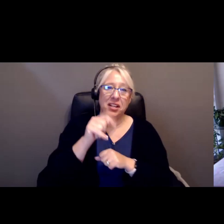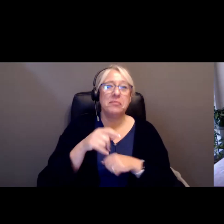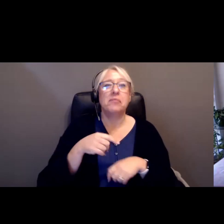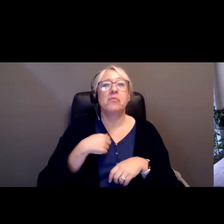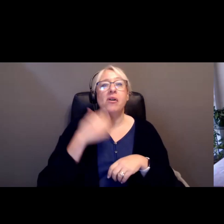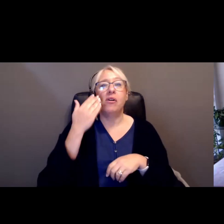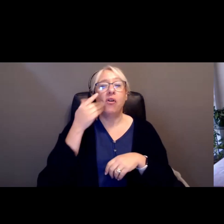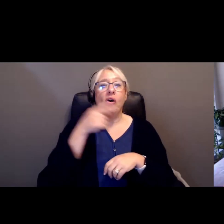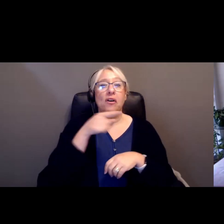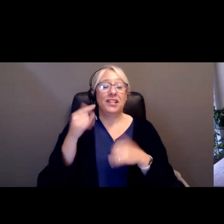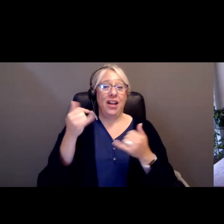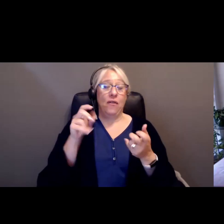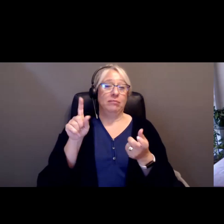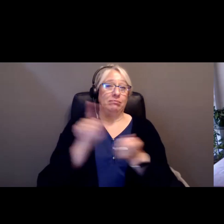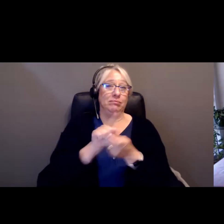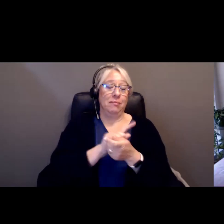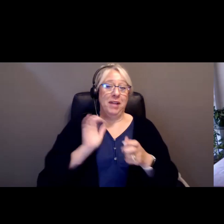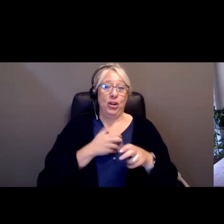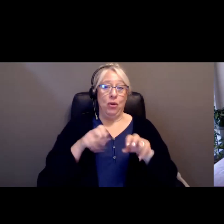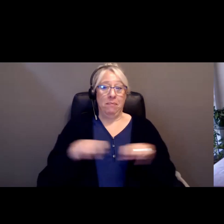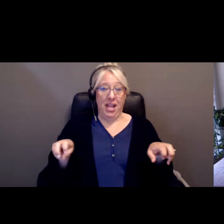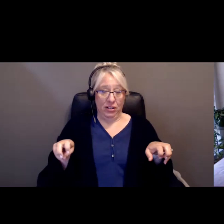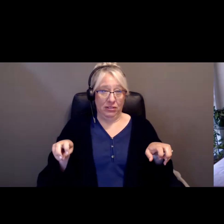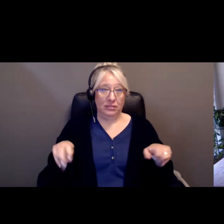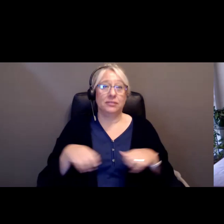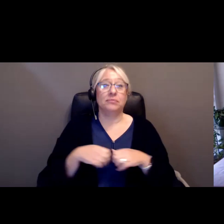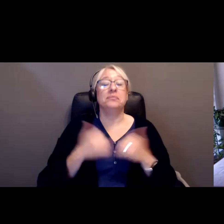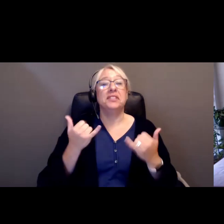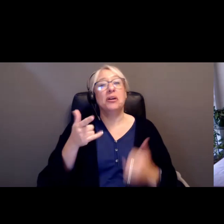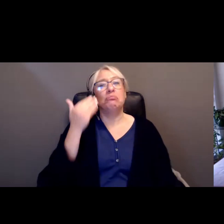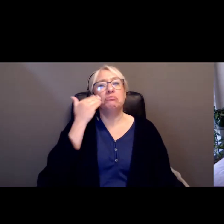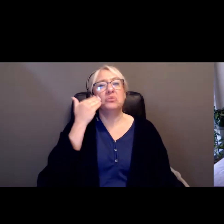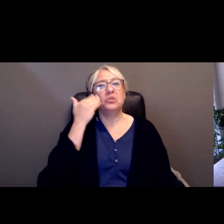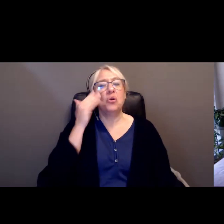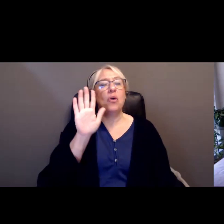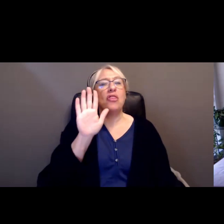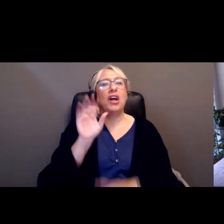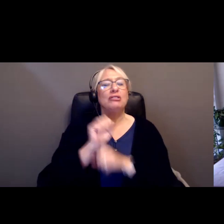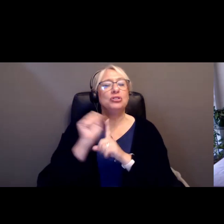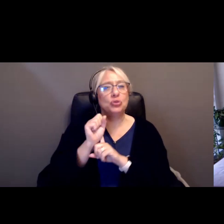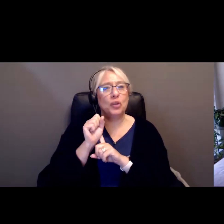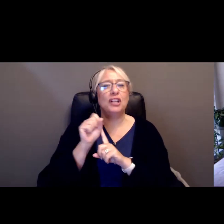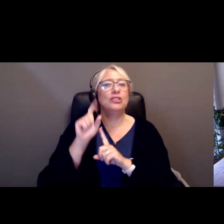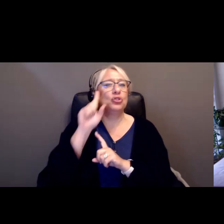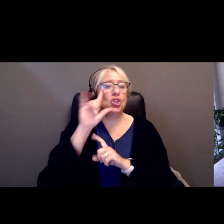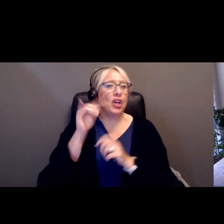for the evening, and now you have a sense of where they're situated and their credentials. I suggest